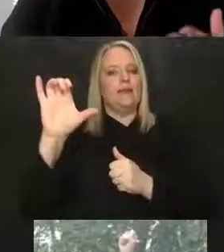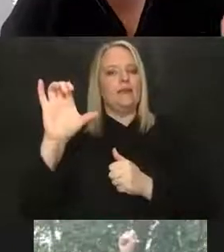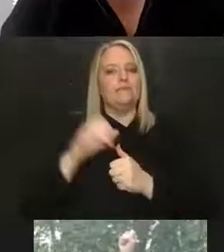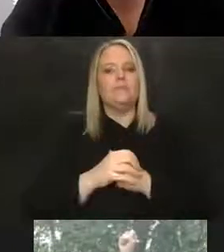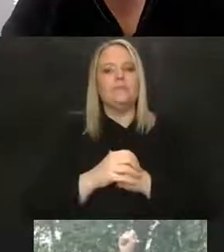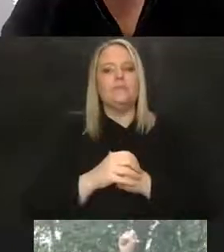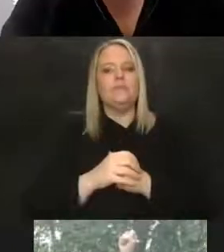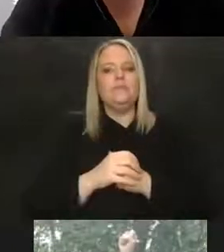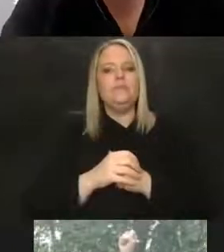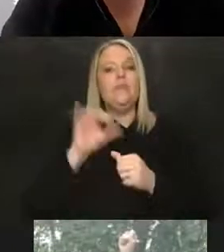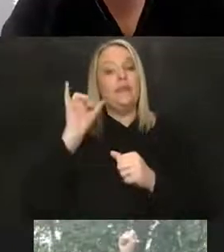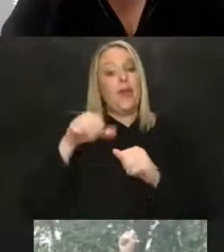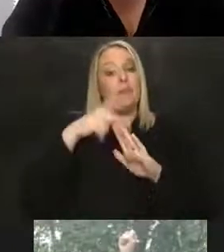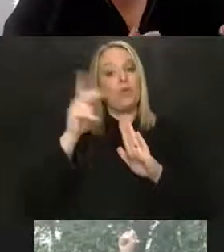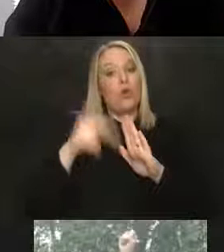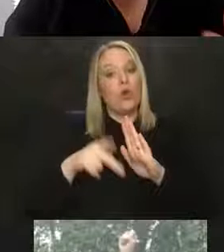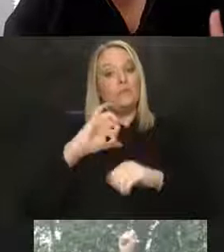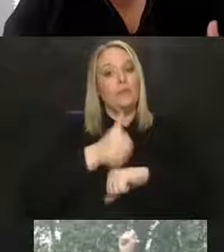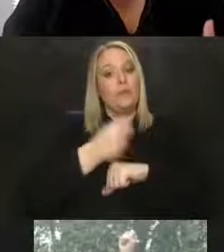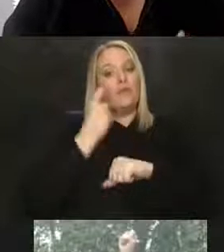which is a program designed to foster artists' relationships